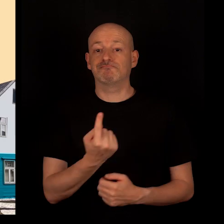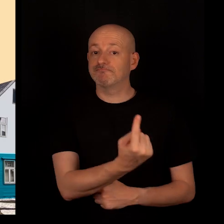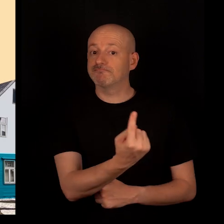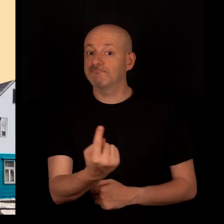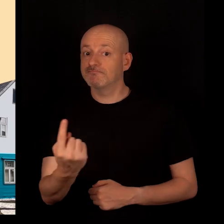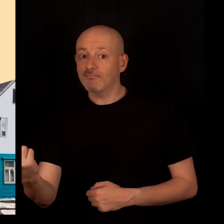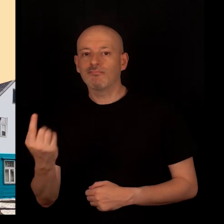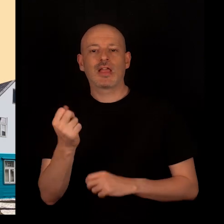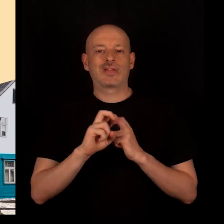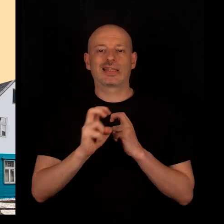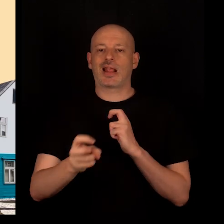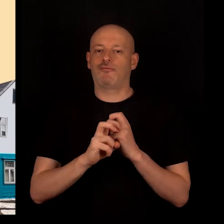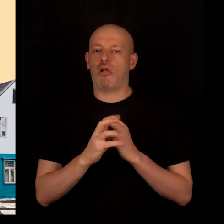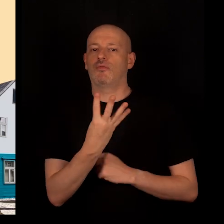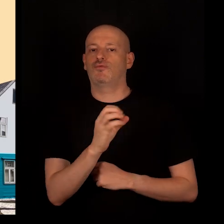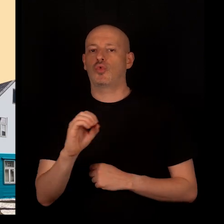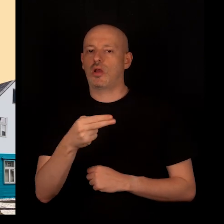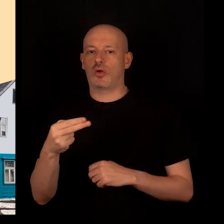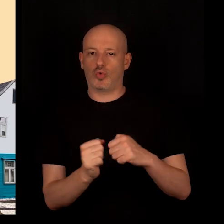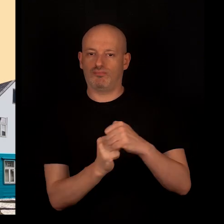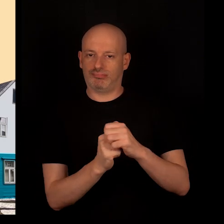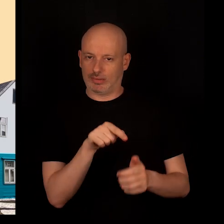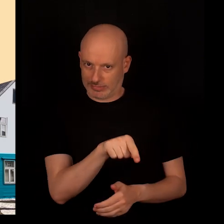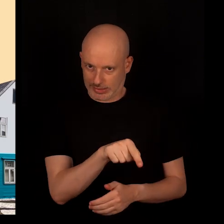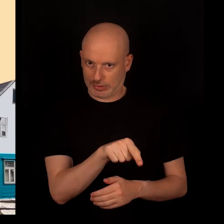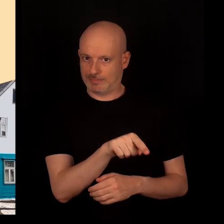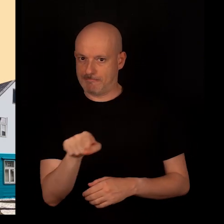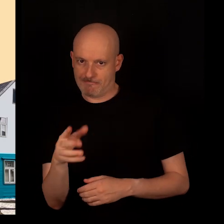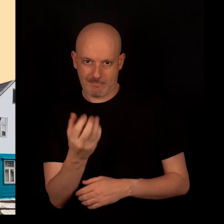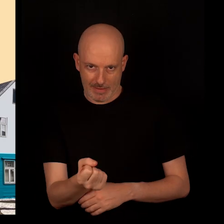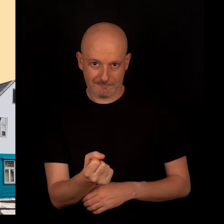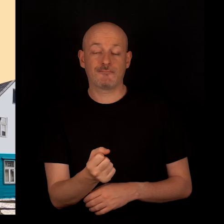And then each resident will receive the travel allowance that is €400